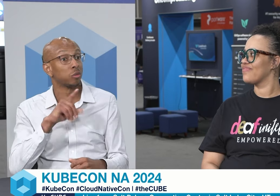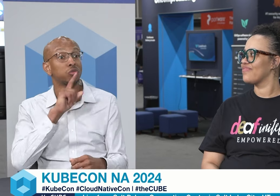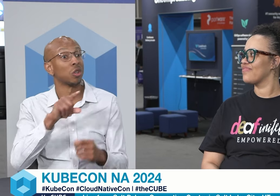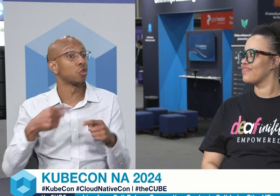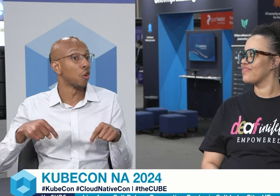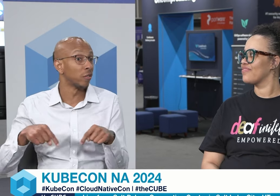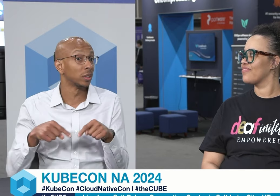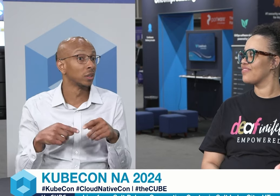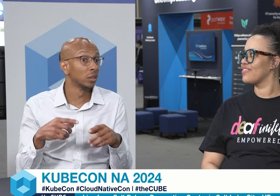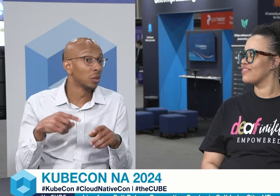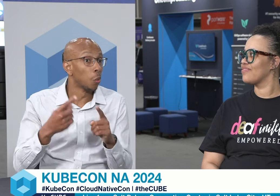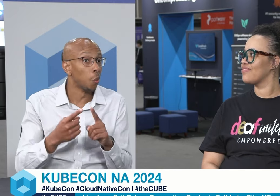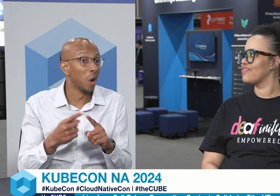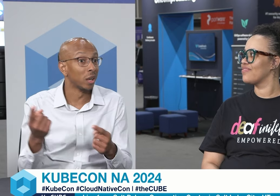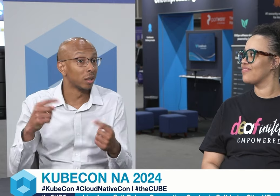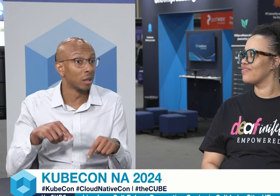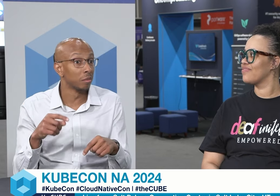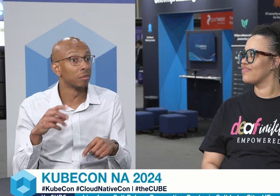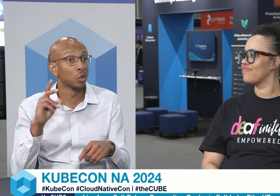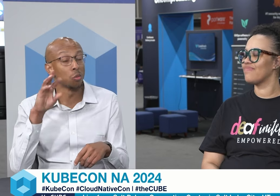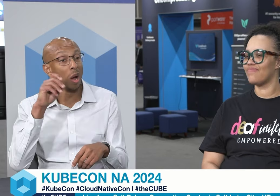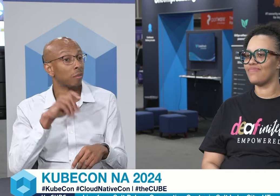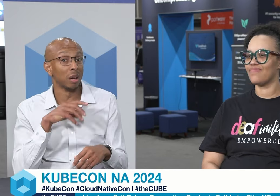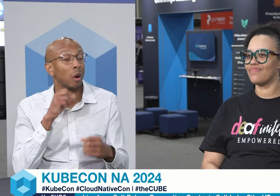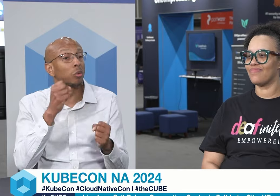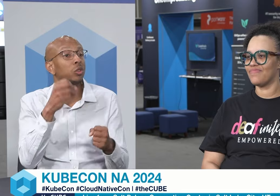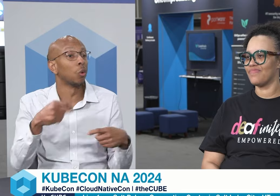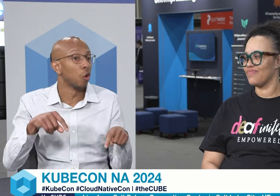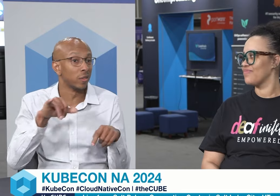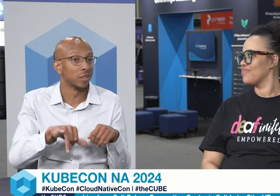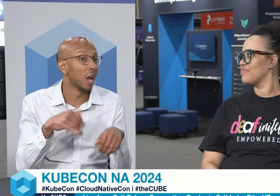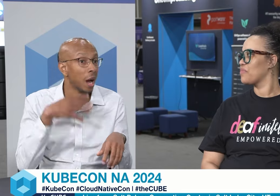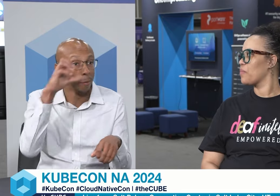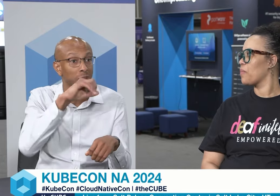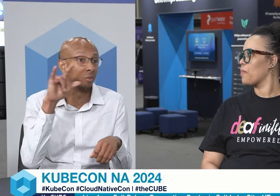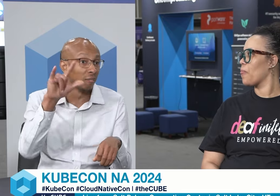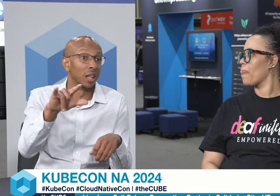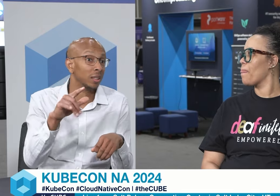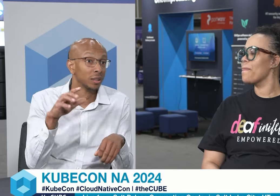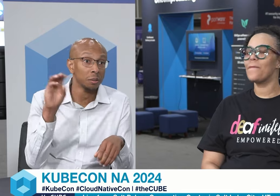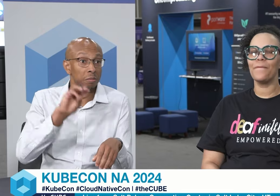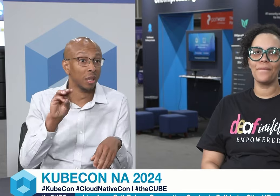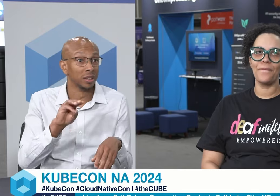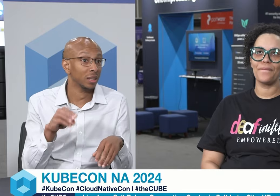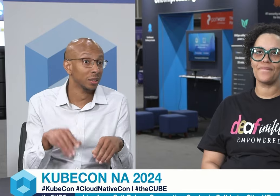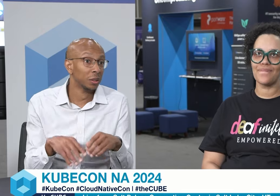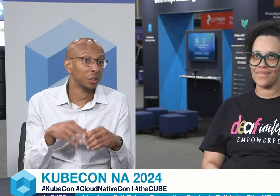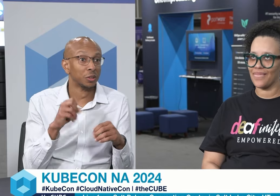What I would tell you, if you are nervous when you come, you won't be nervous if you stay.